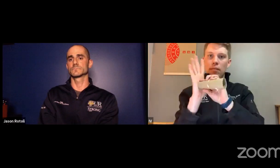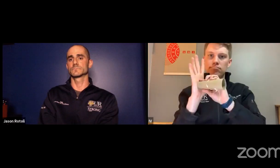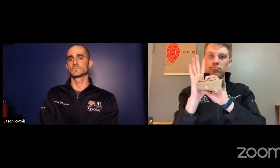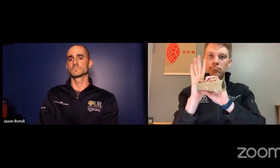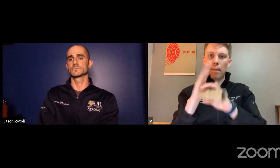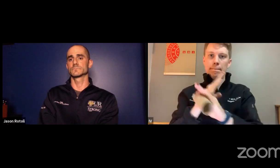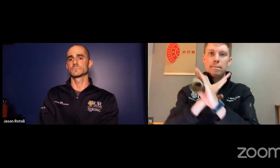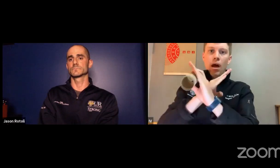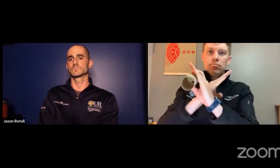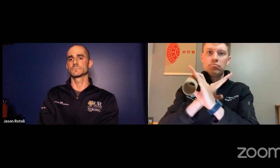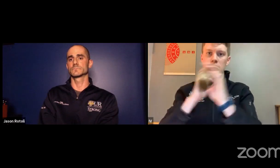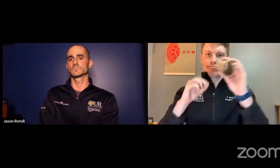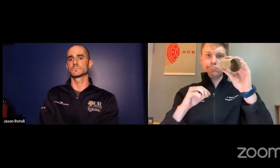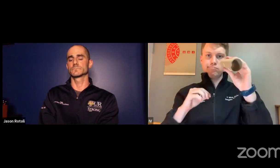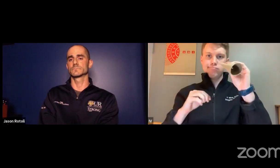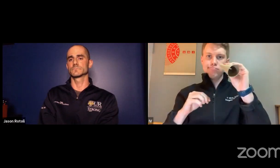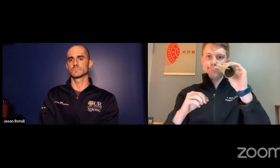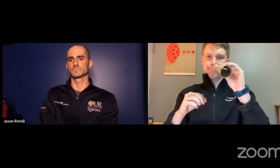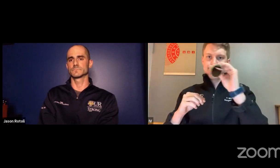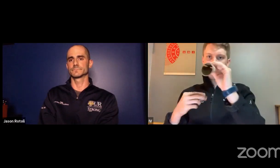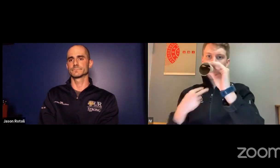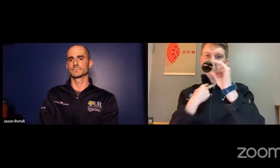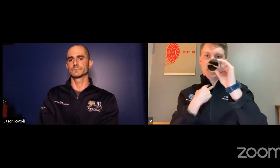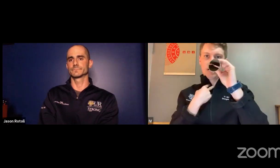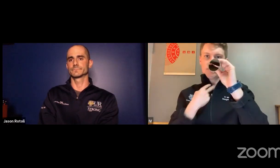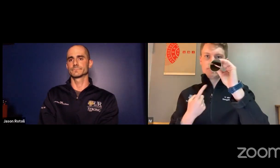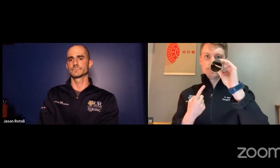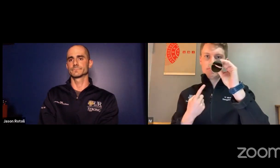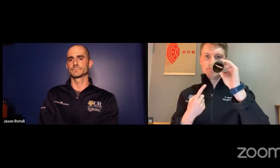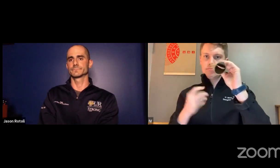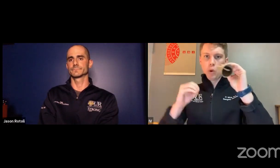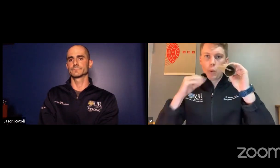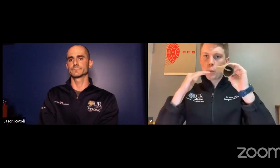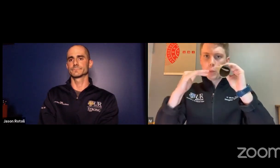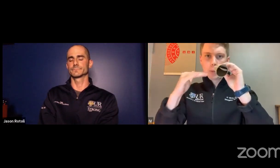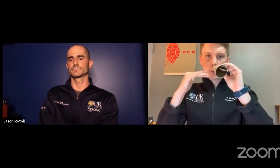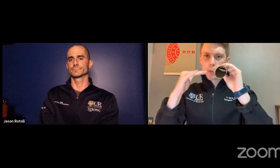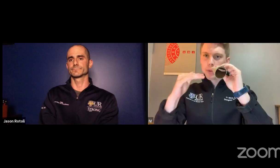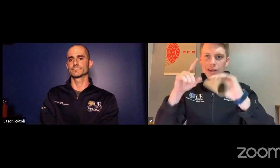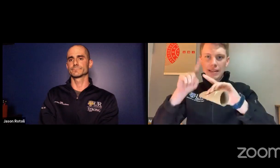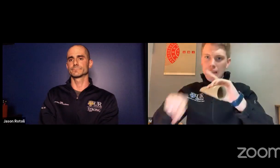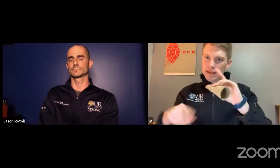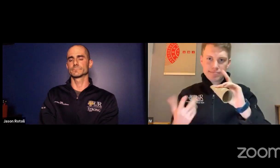When that leak is occurring and is causing bleeding in the brain, this will then cause the